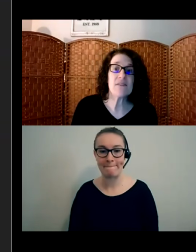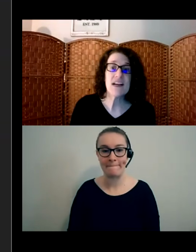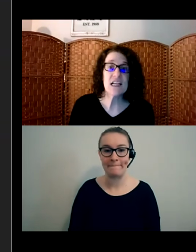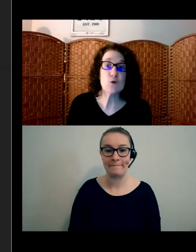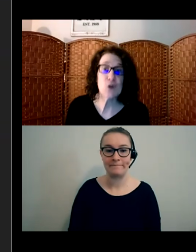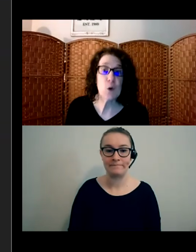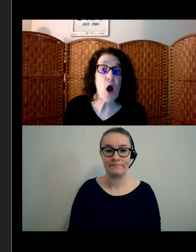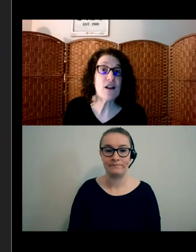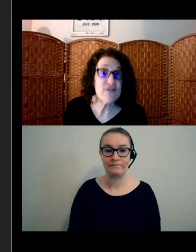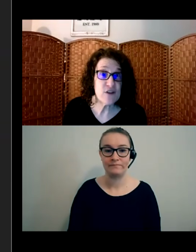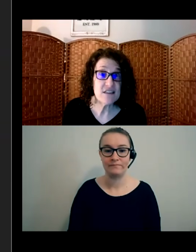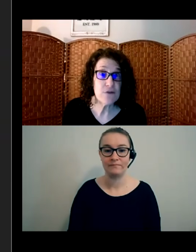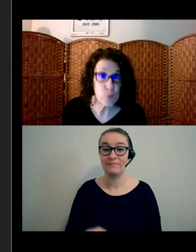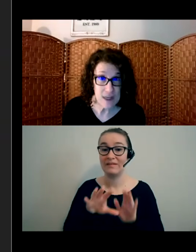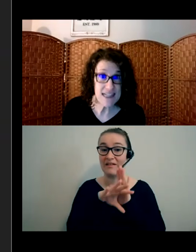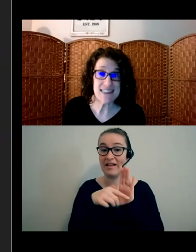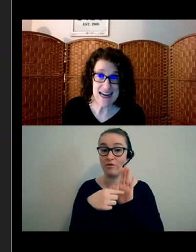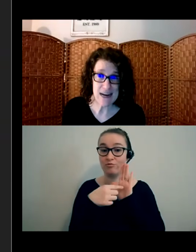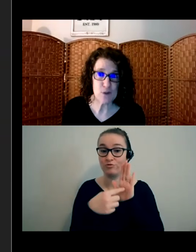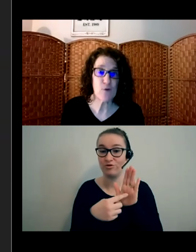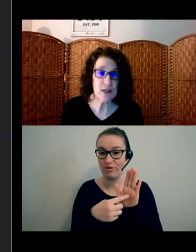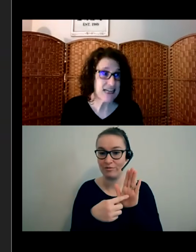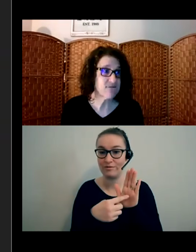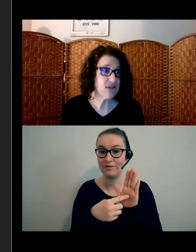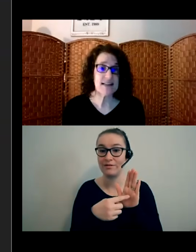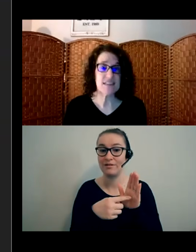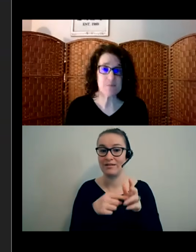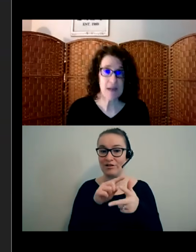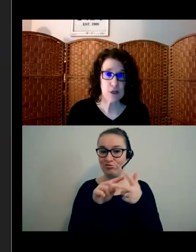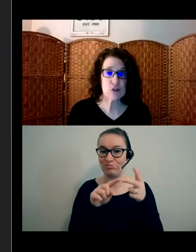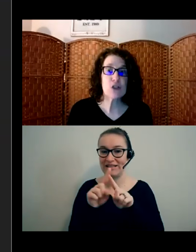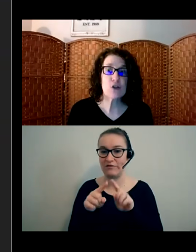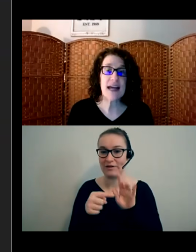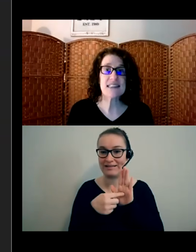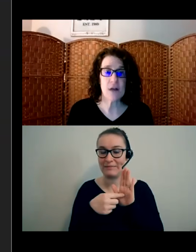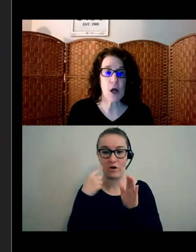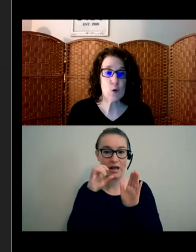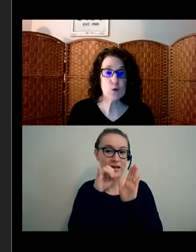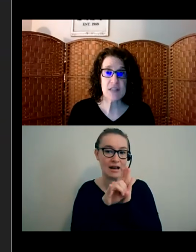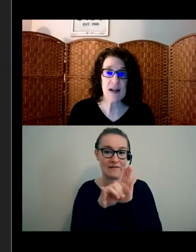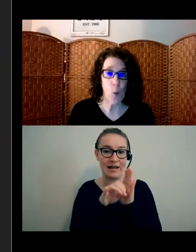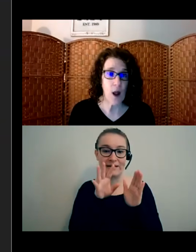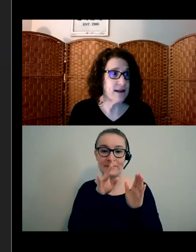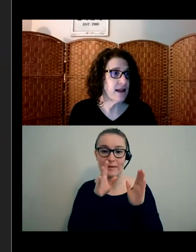The video showed us three examples for identifying a speaker to let us know who says what.